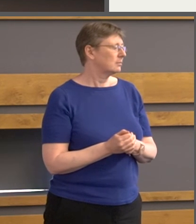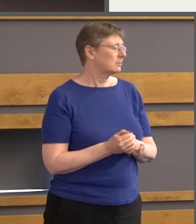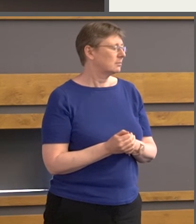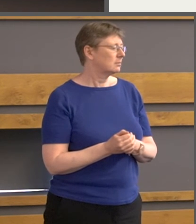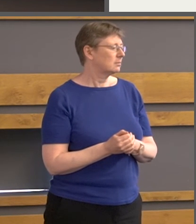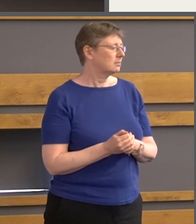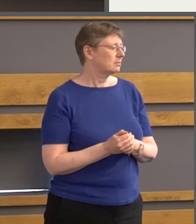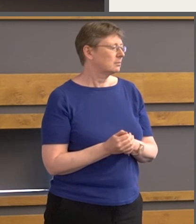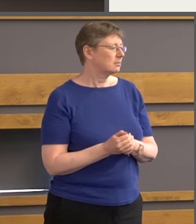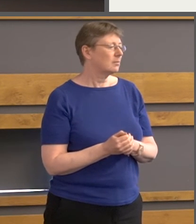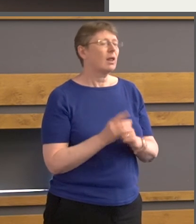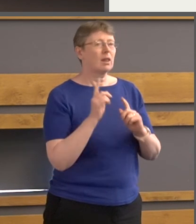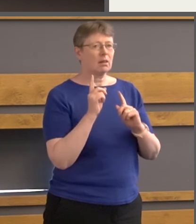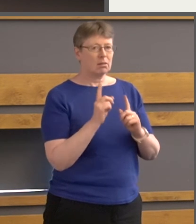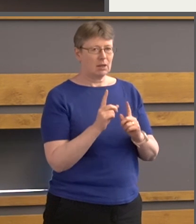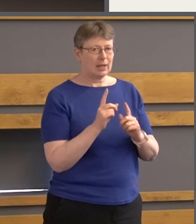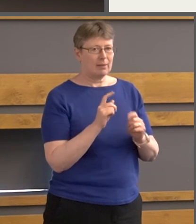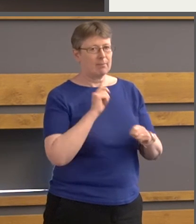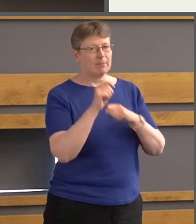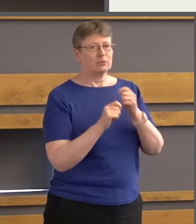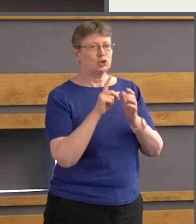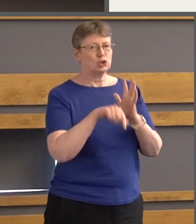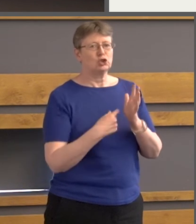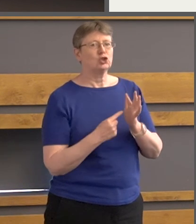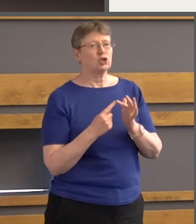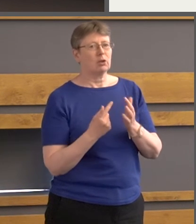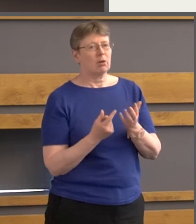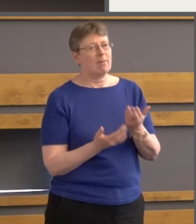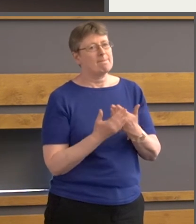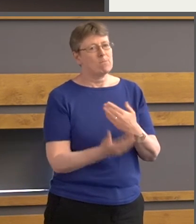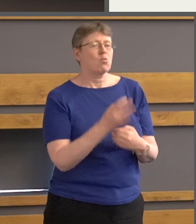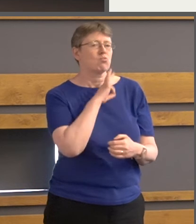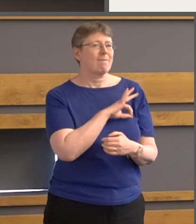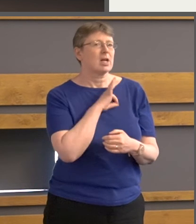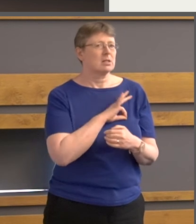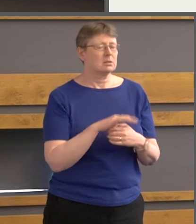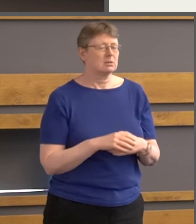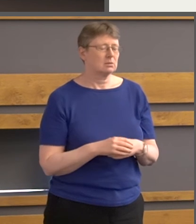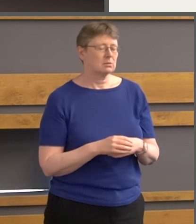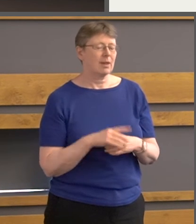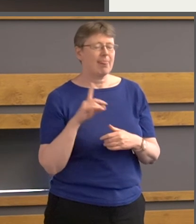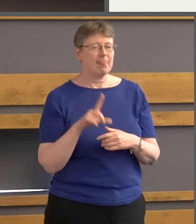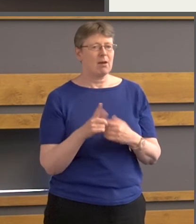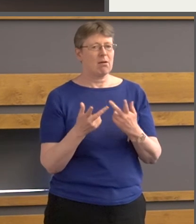Then they turned to jute, which was much more lucrative. The other thing that happened was the Crimean War,